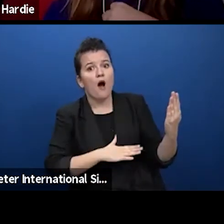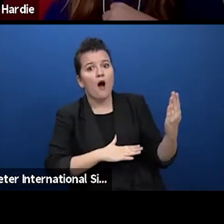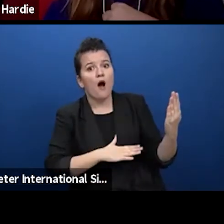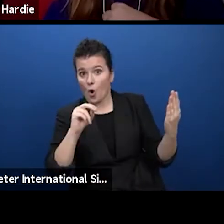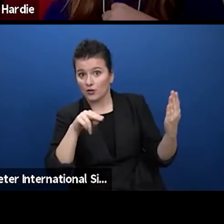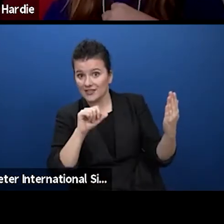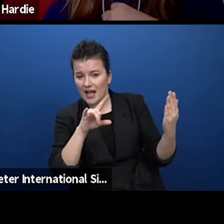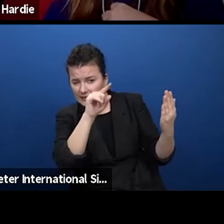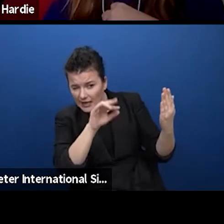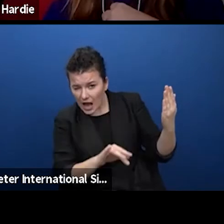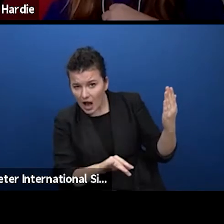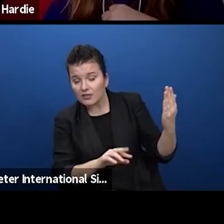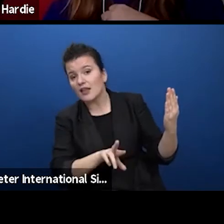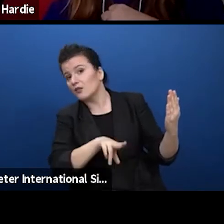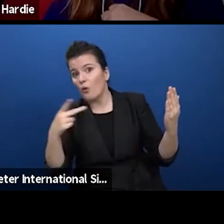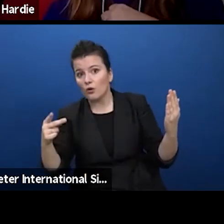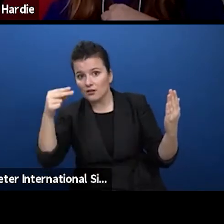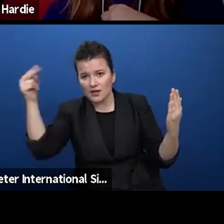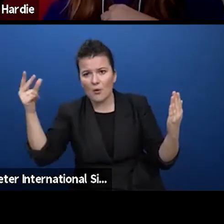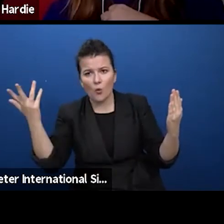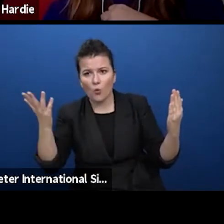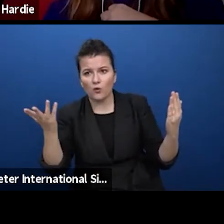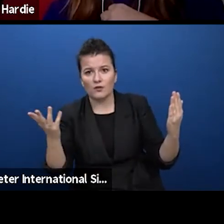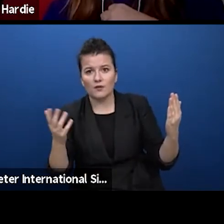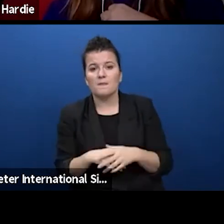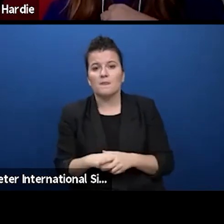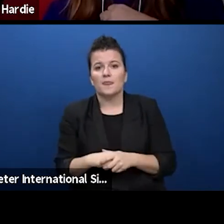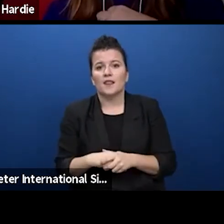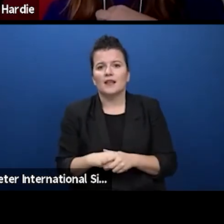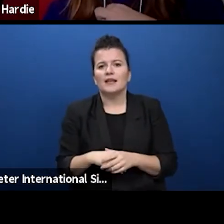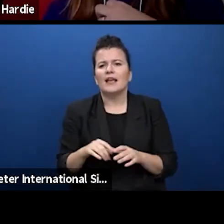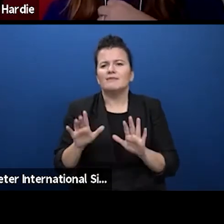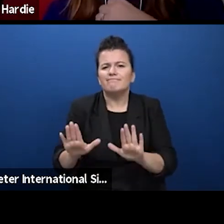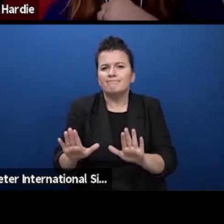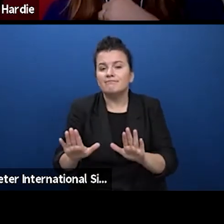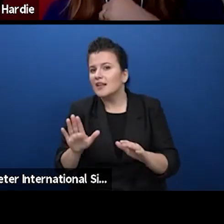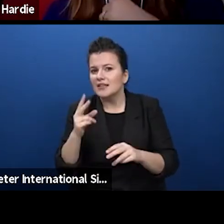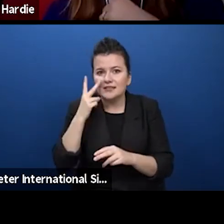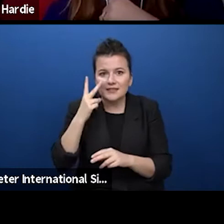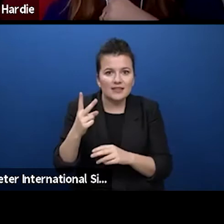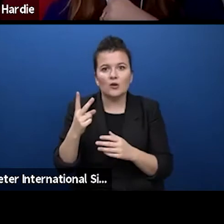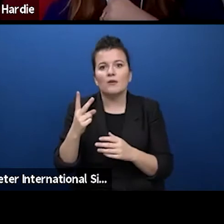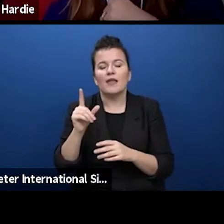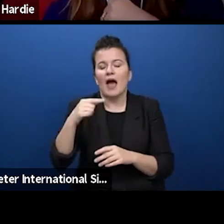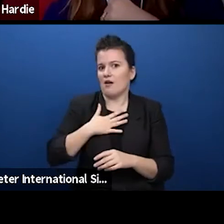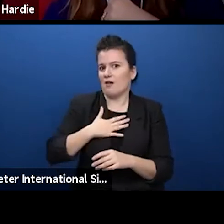Yeah, let's wait for that for a moment. Just one question, last thing because we start to